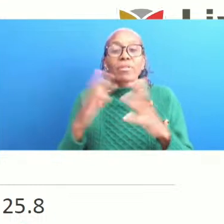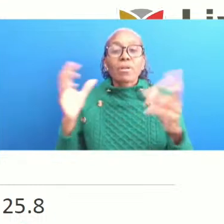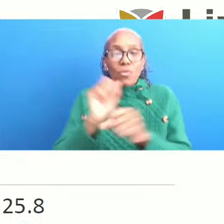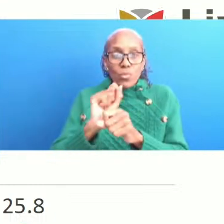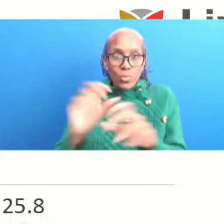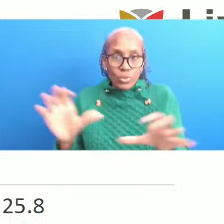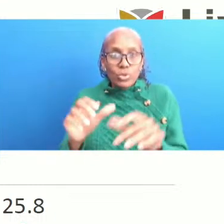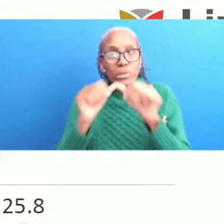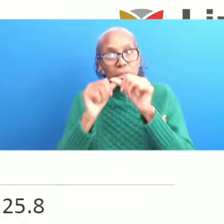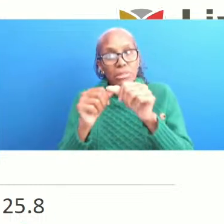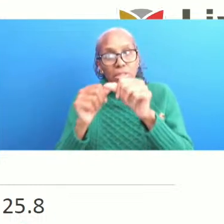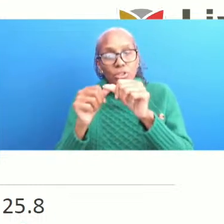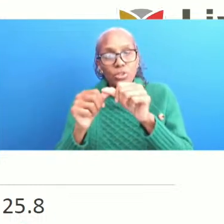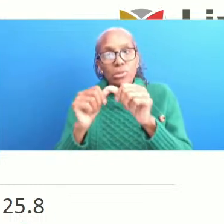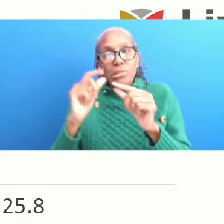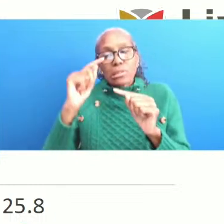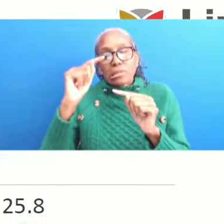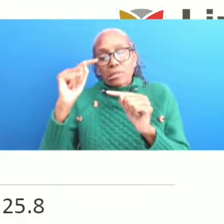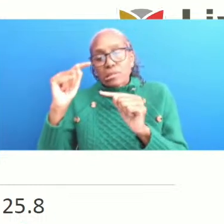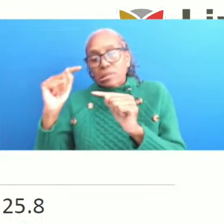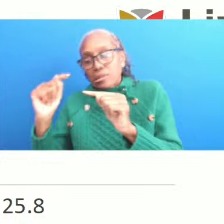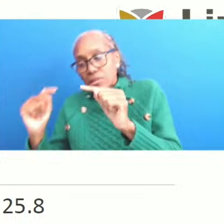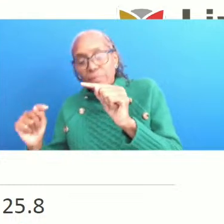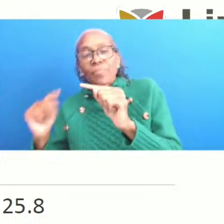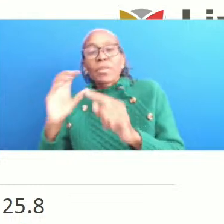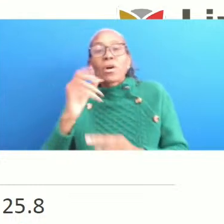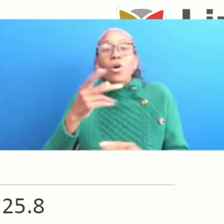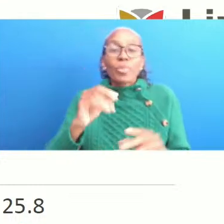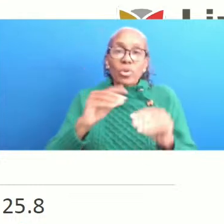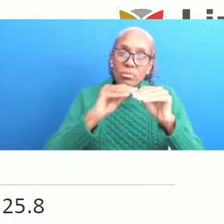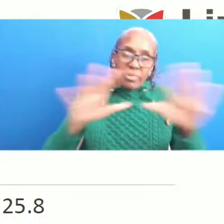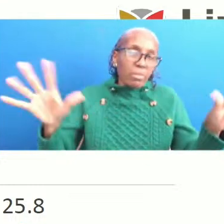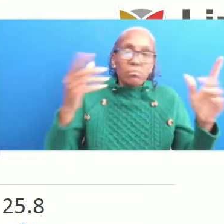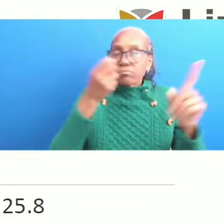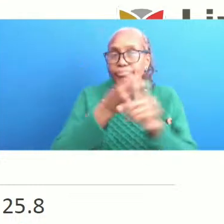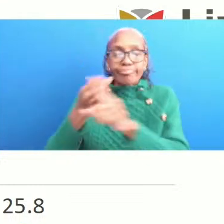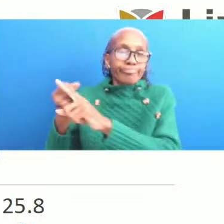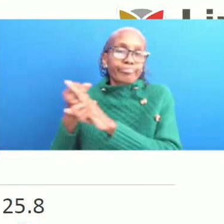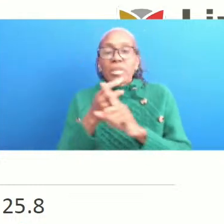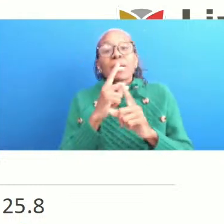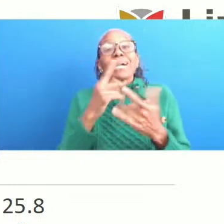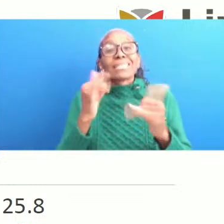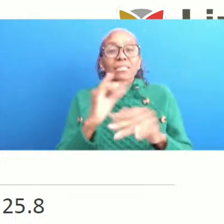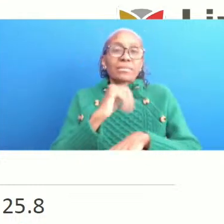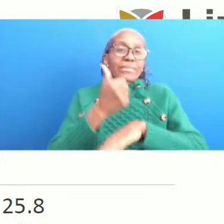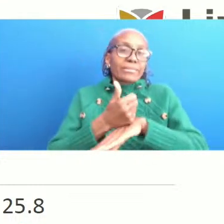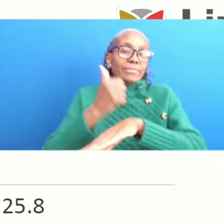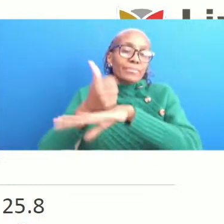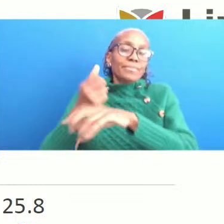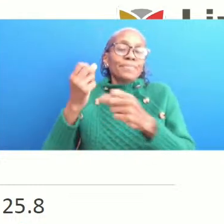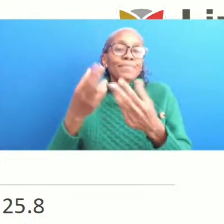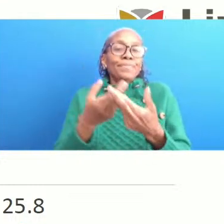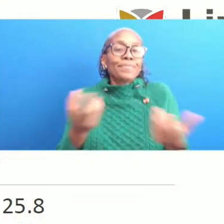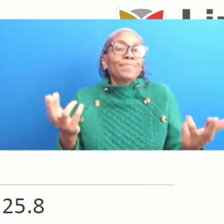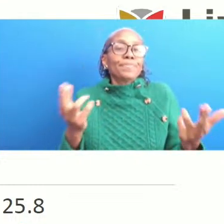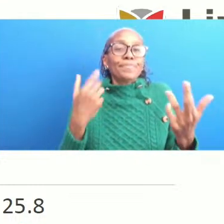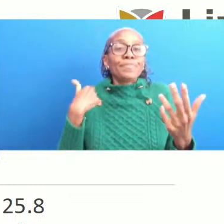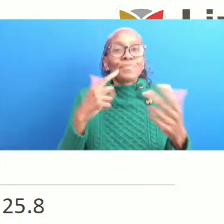LITTLE BIT IN 2025. AND SO WE STILL HAVE MUCH WORK TO DO TO CONTINUE TO COMBAT THE